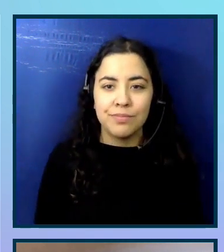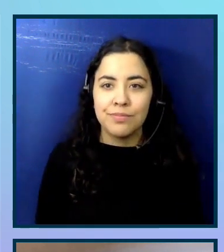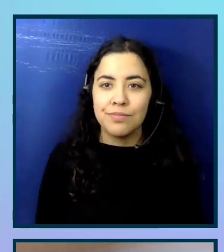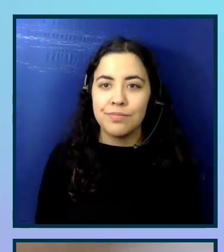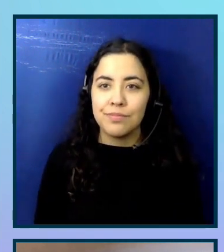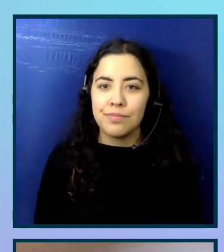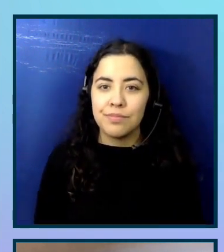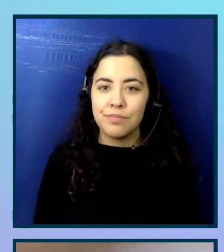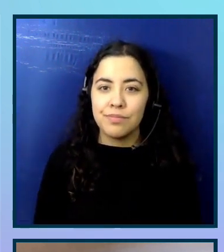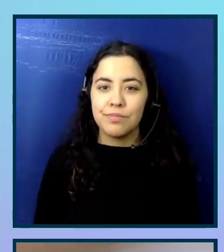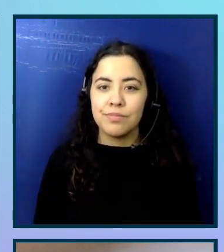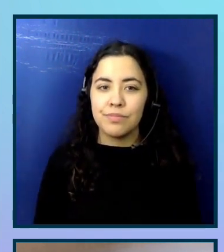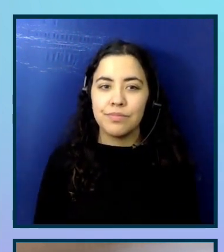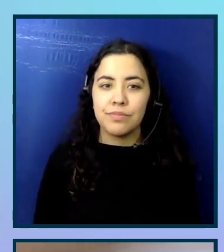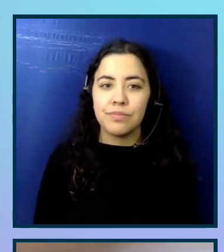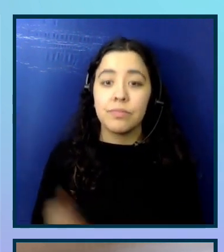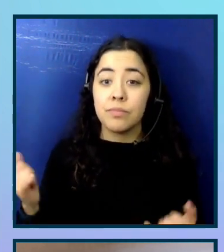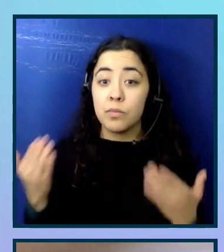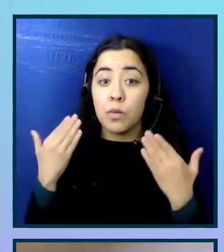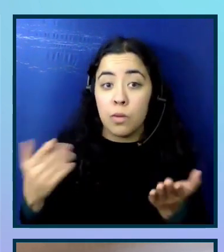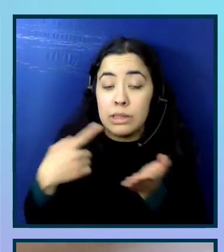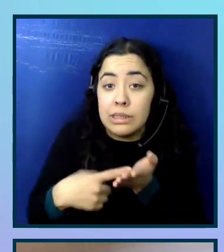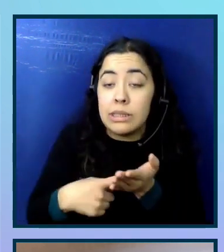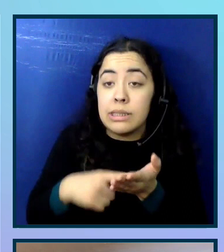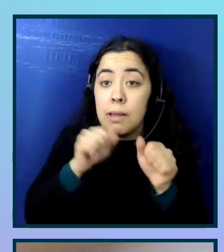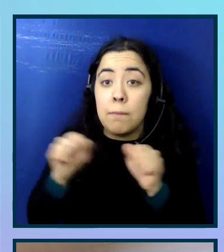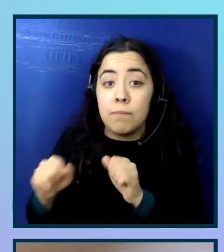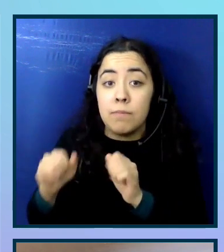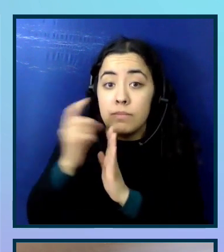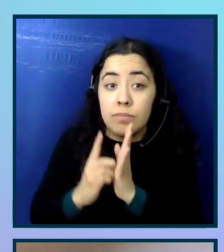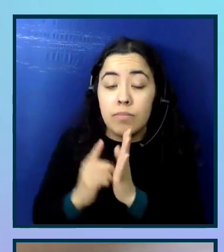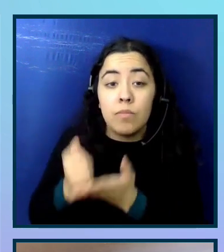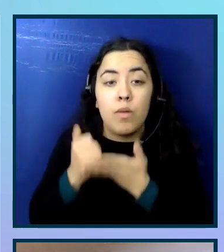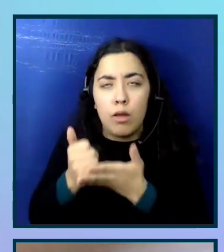Now let's talk about how Abilities Design may help you brainstorm innovative ideas for accessibility.